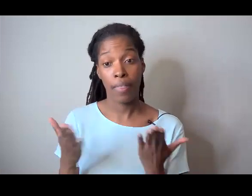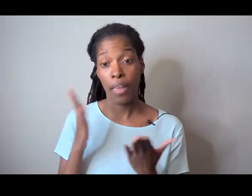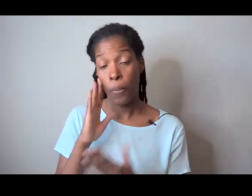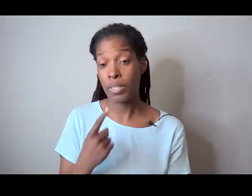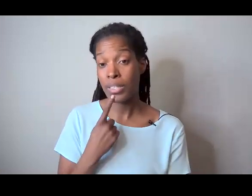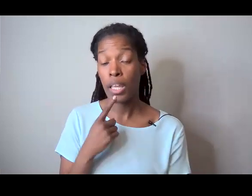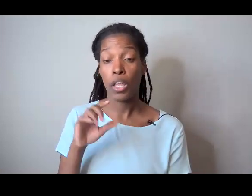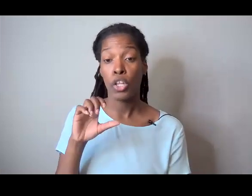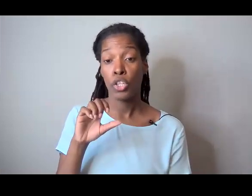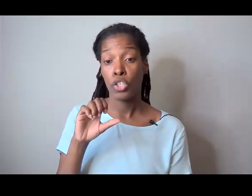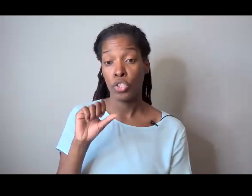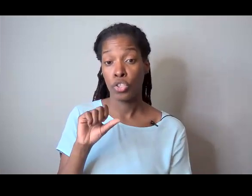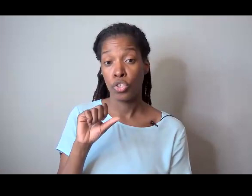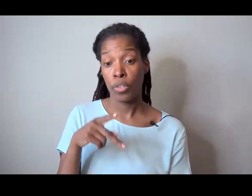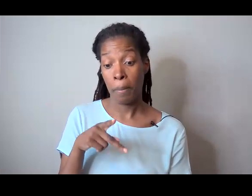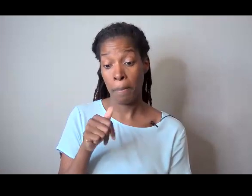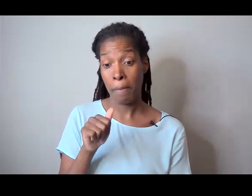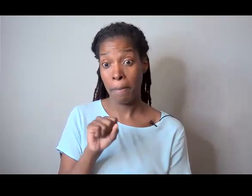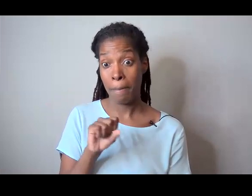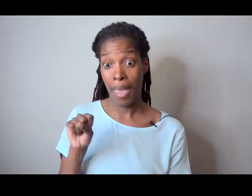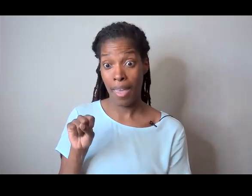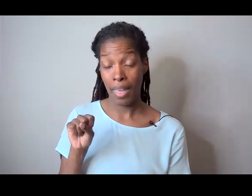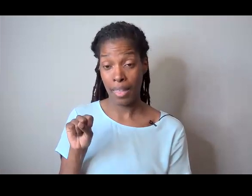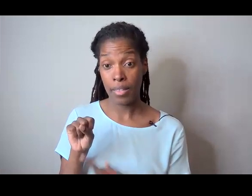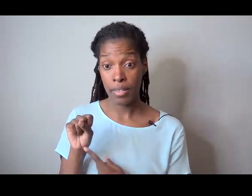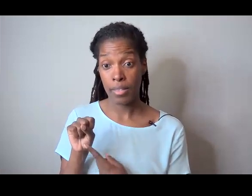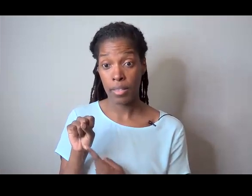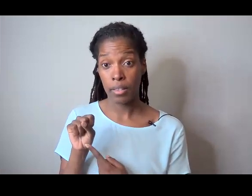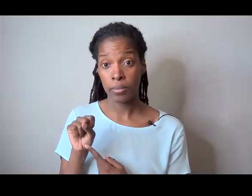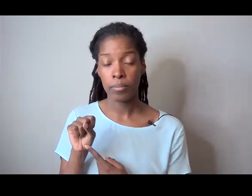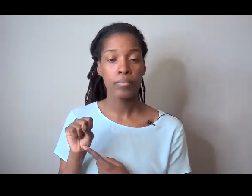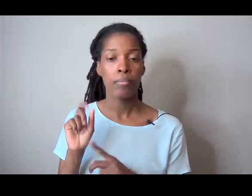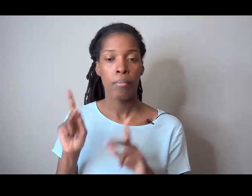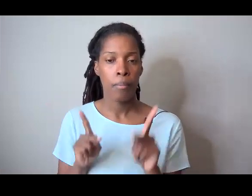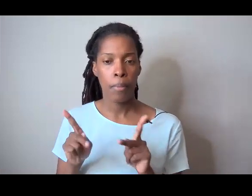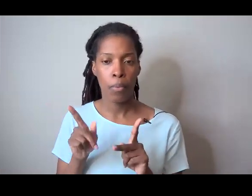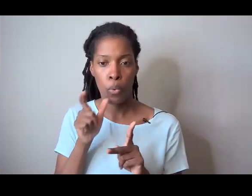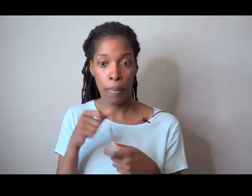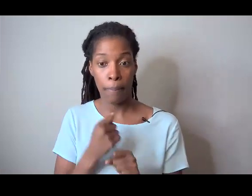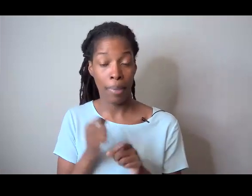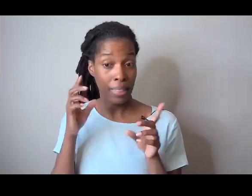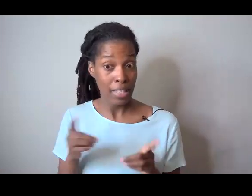the PASS, the people who make the decision to approve or deny that,